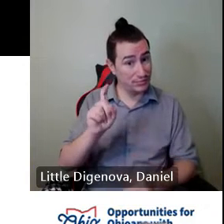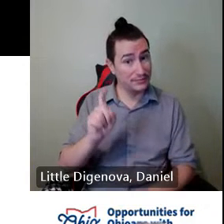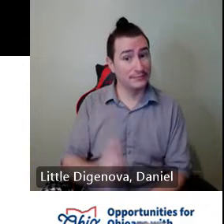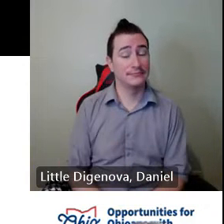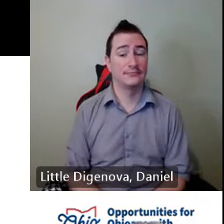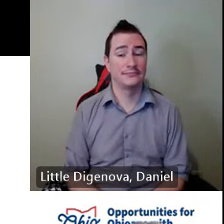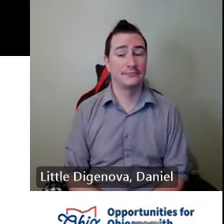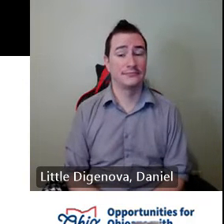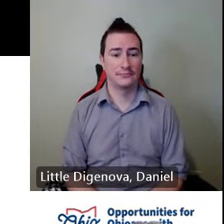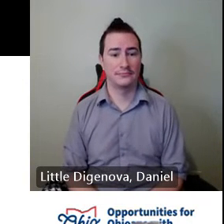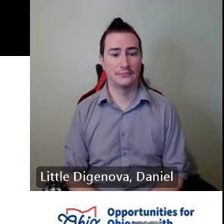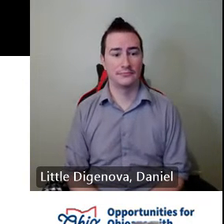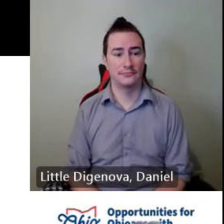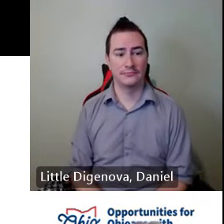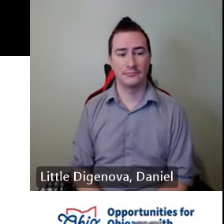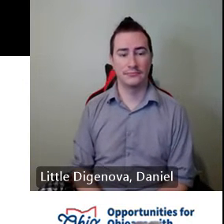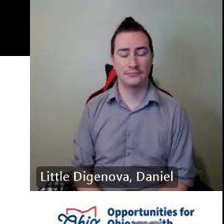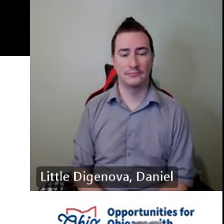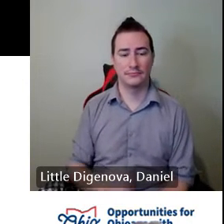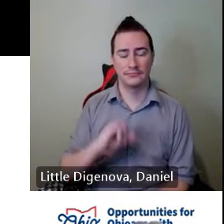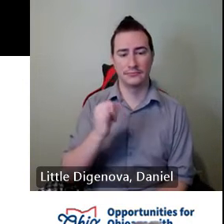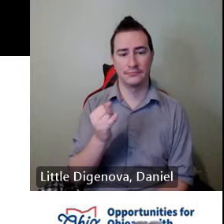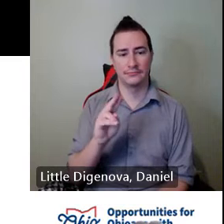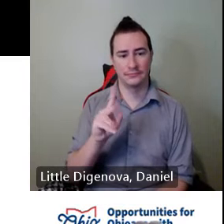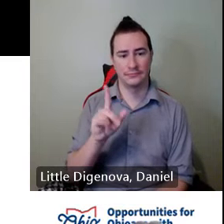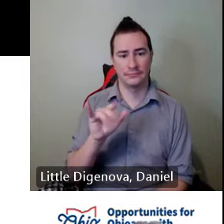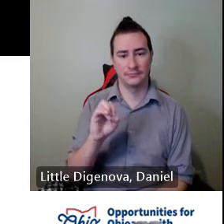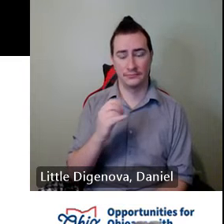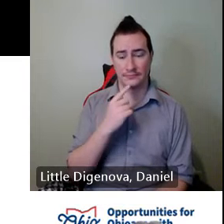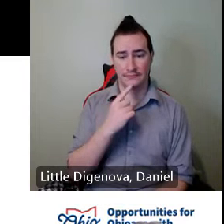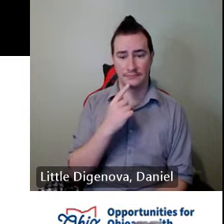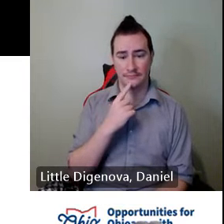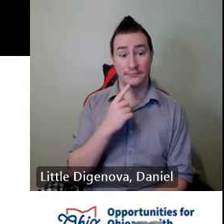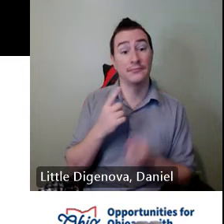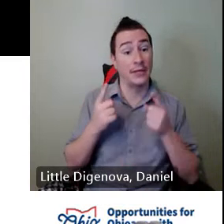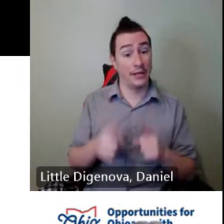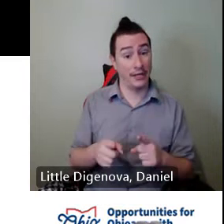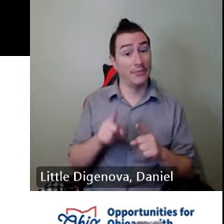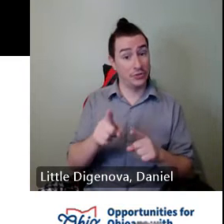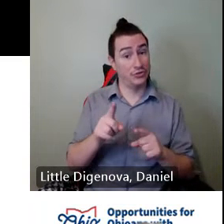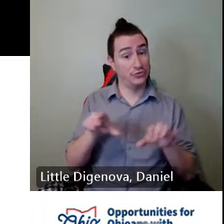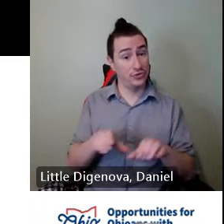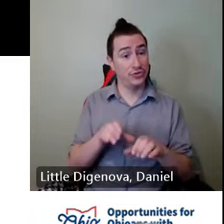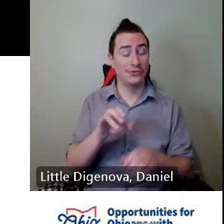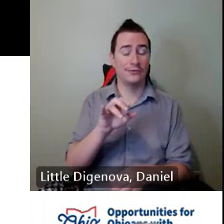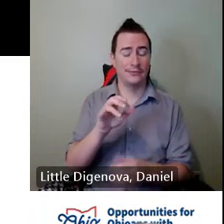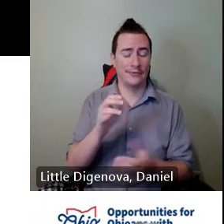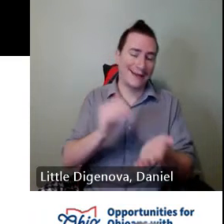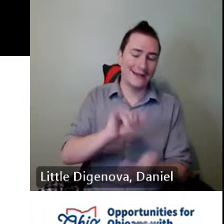Julie: So, when you engage in the interactive process, there are times that you are permitted to obtain documentation and that is